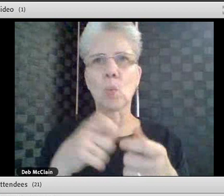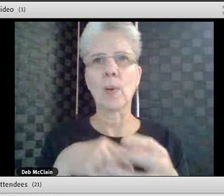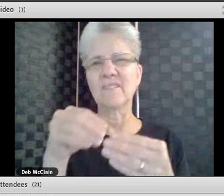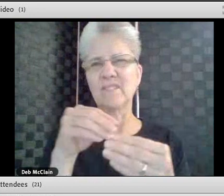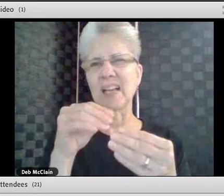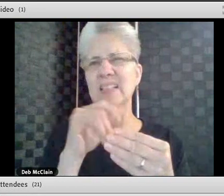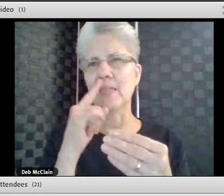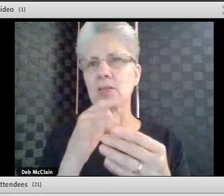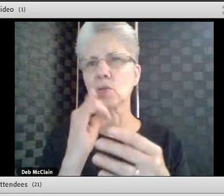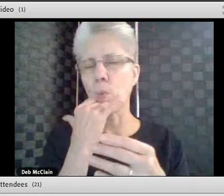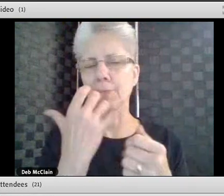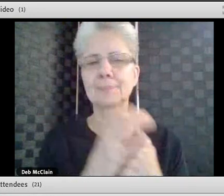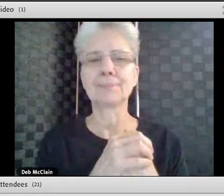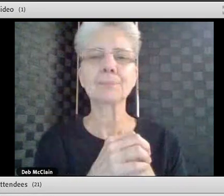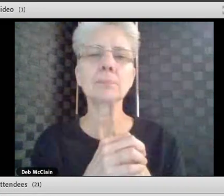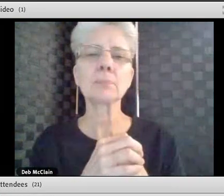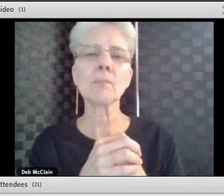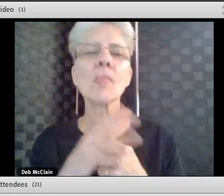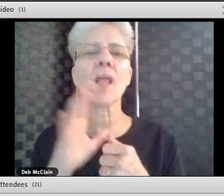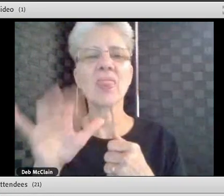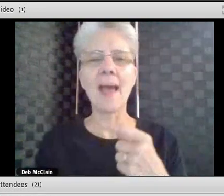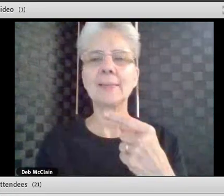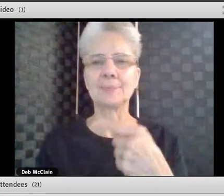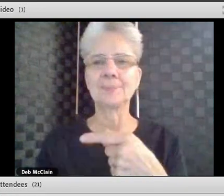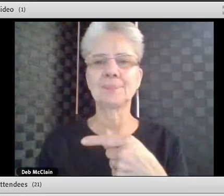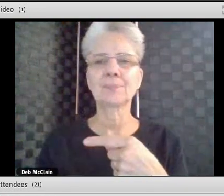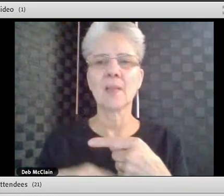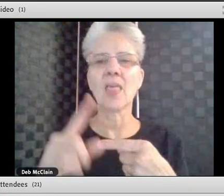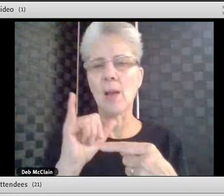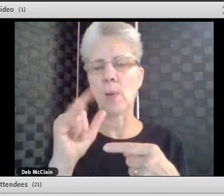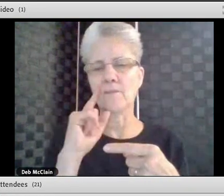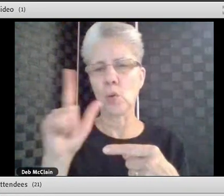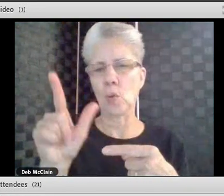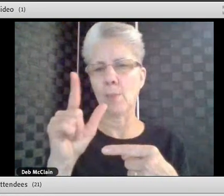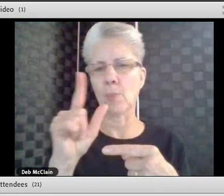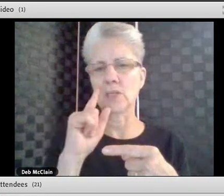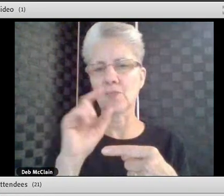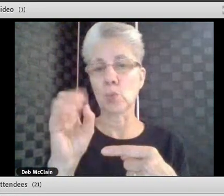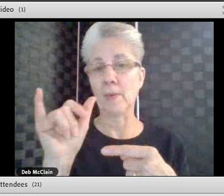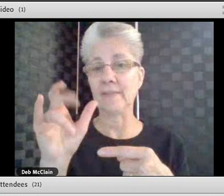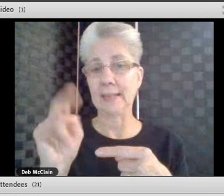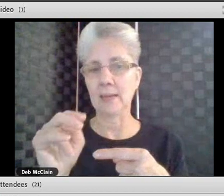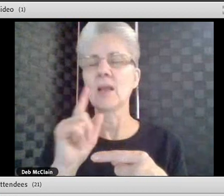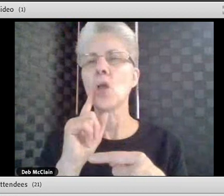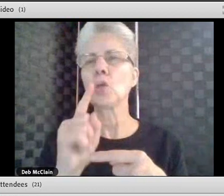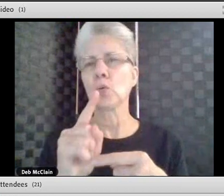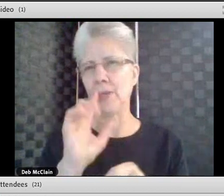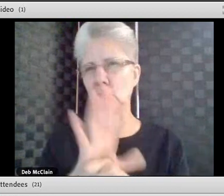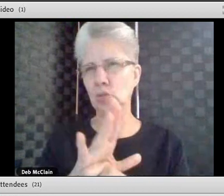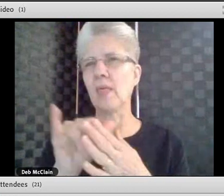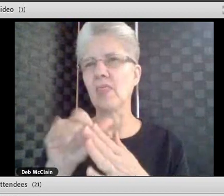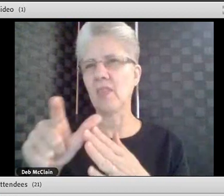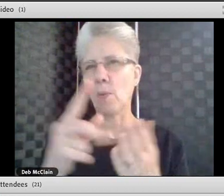so that you can have a quick fix if things go wrong. So, you know, that way, too, for your libraries for SWFLN,